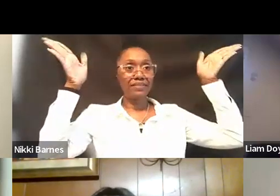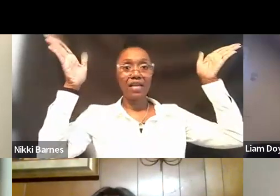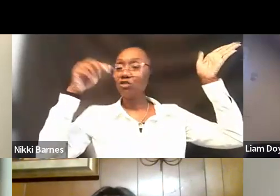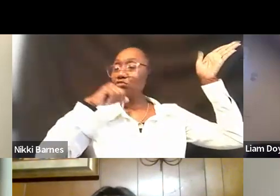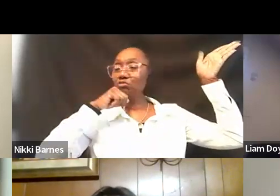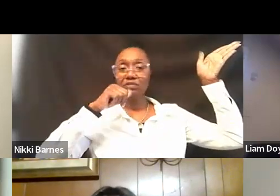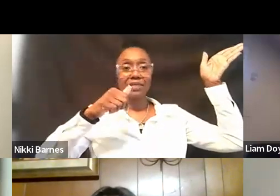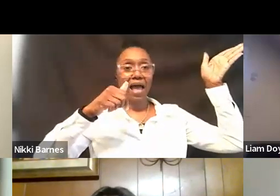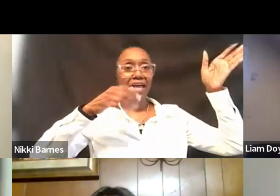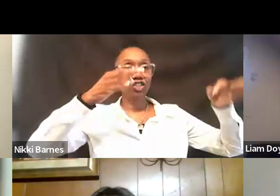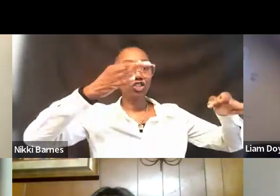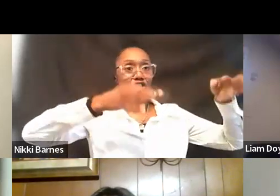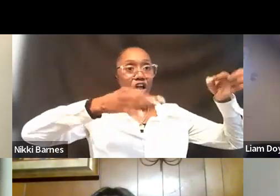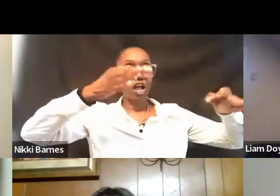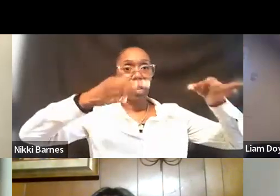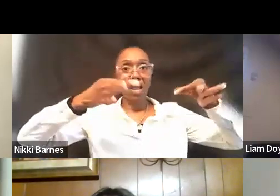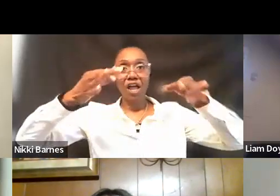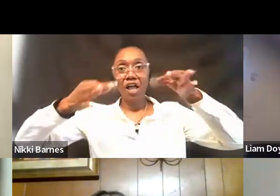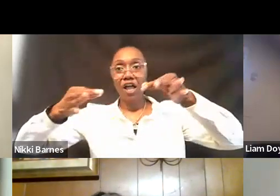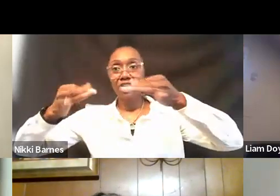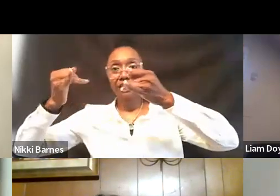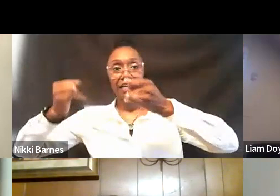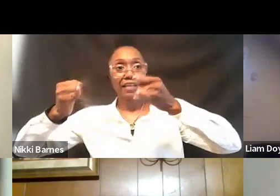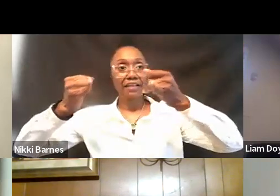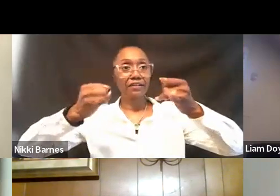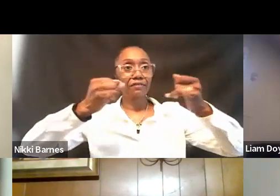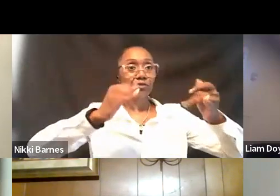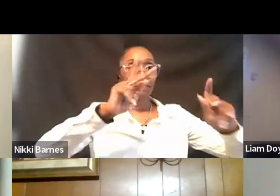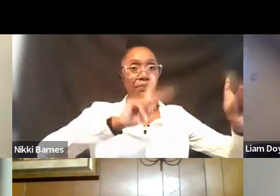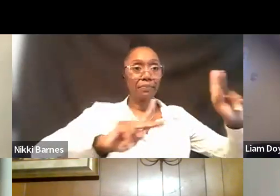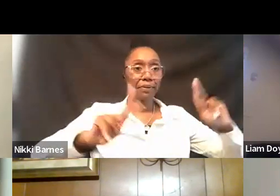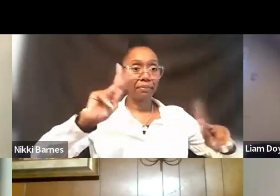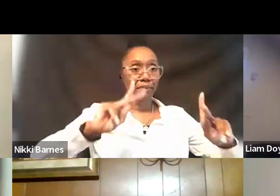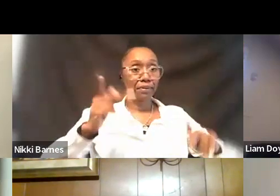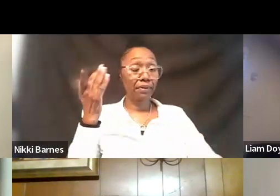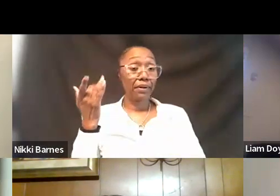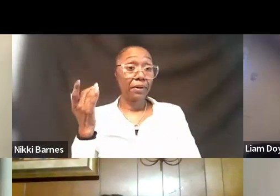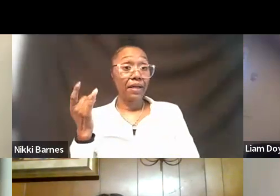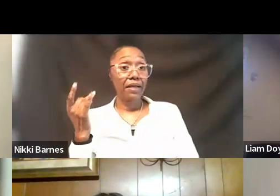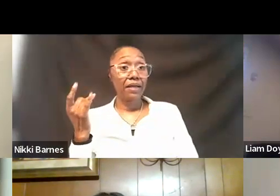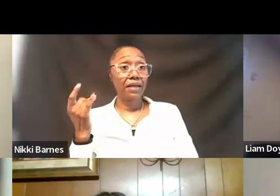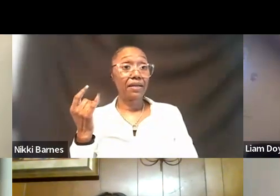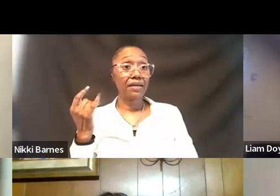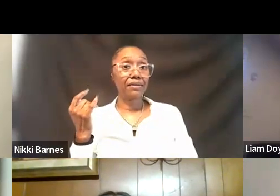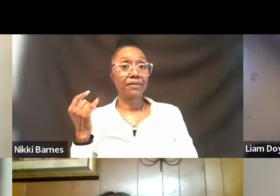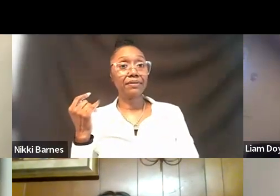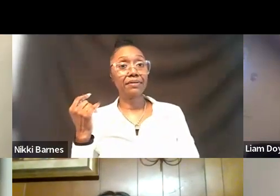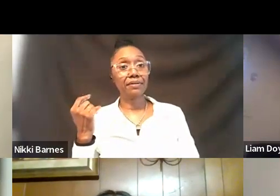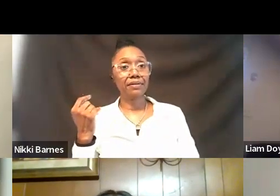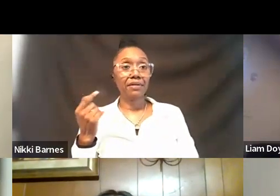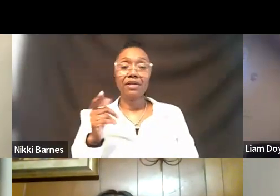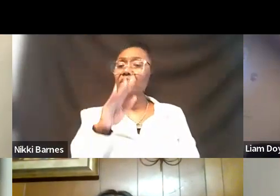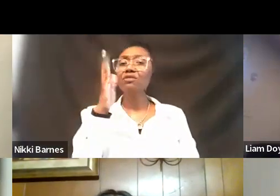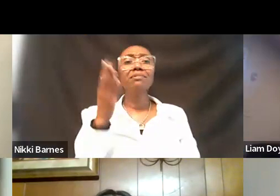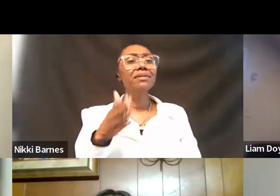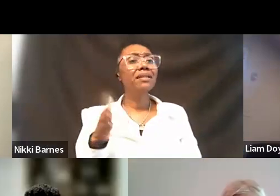Because Like. It's just, you never know. Someone's story or someone's background.